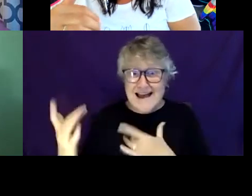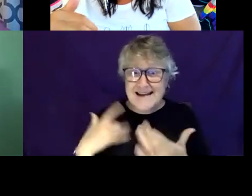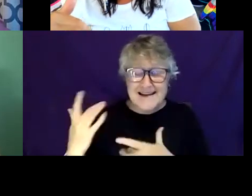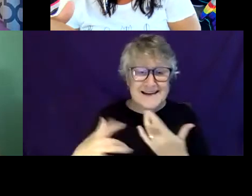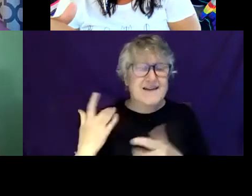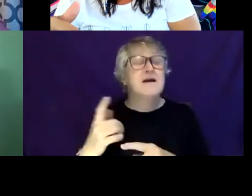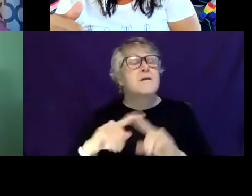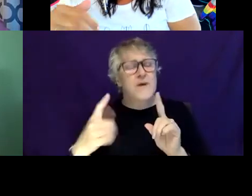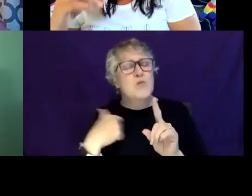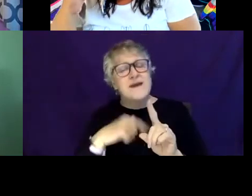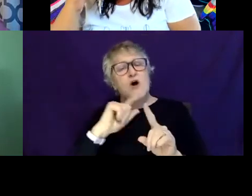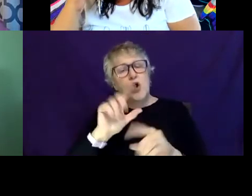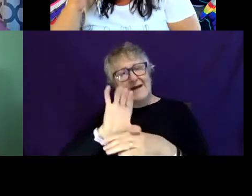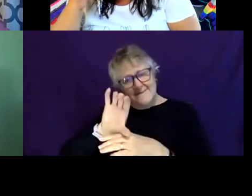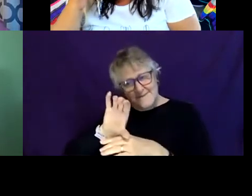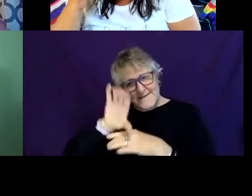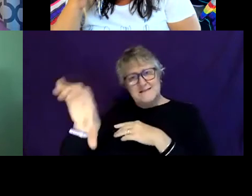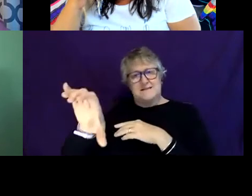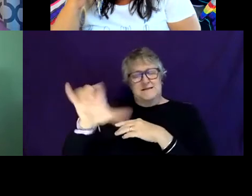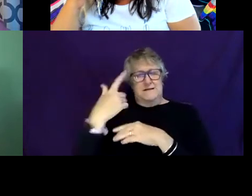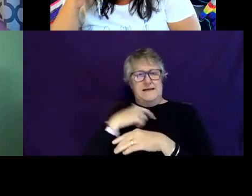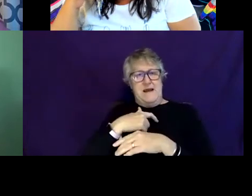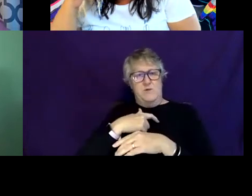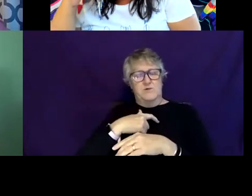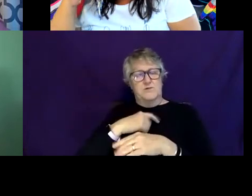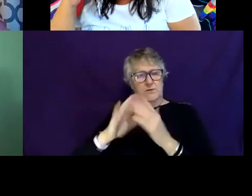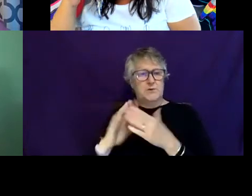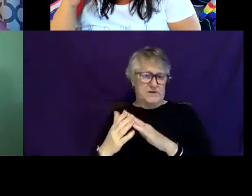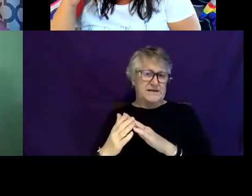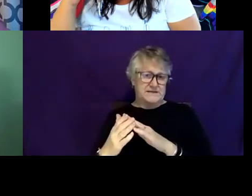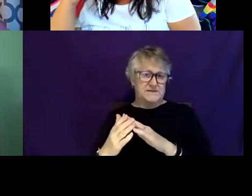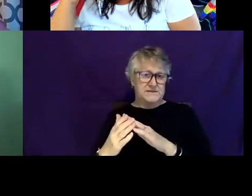But we're investing in our communities and